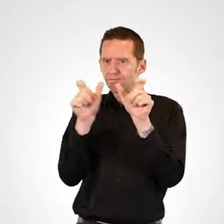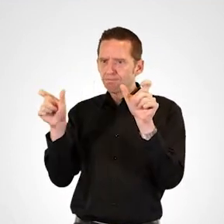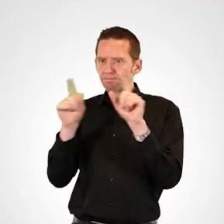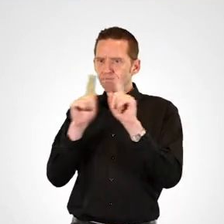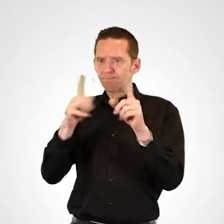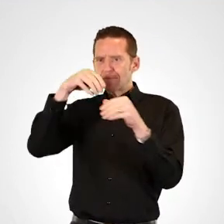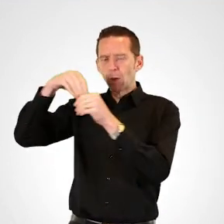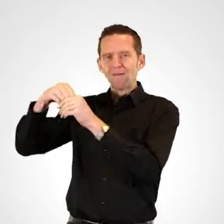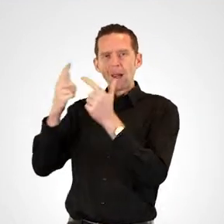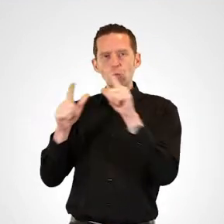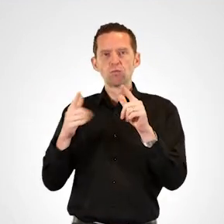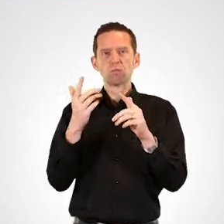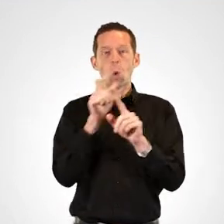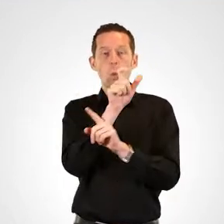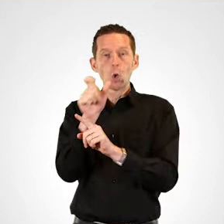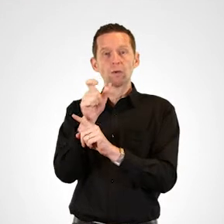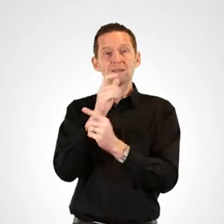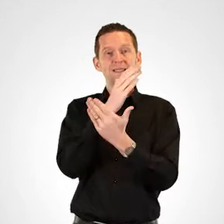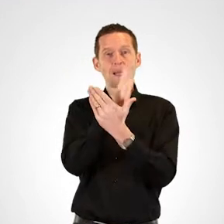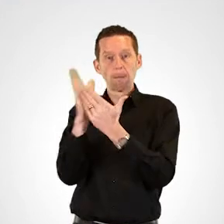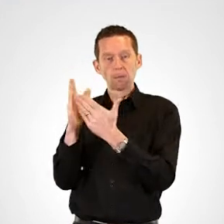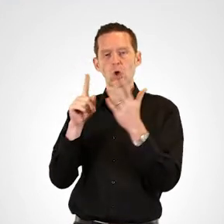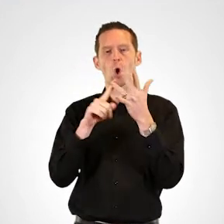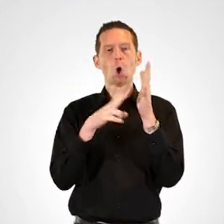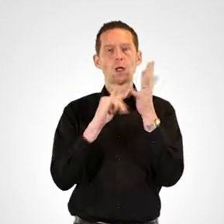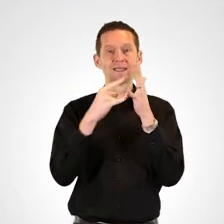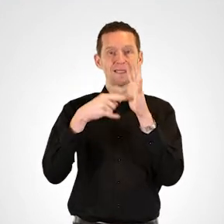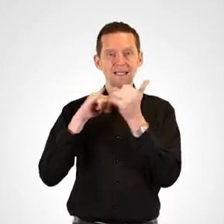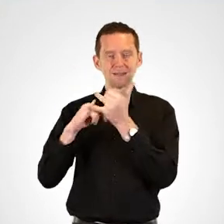such as words, syllables, onsets and rimes.